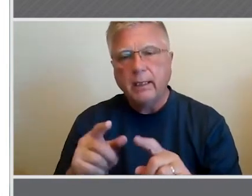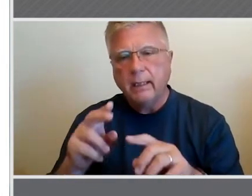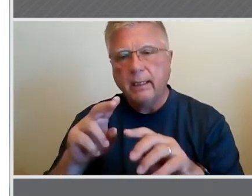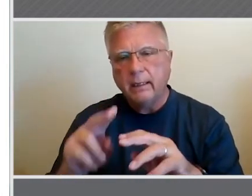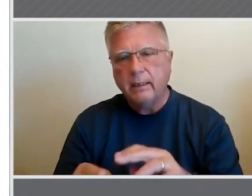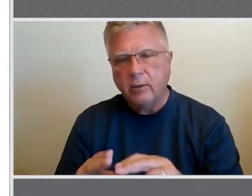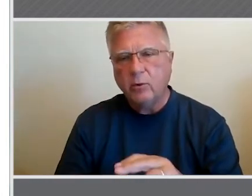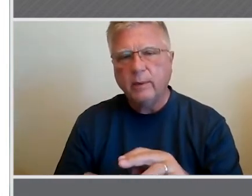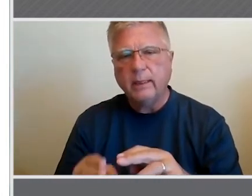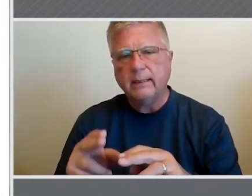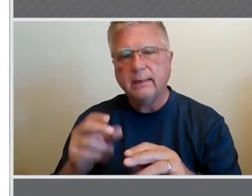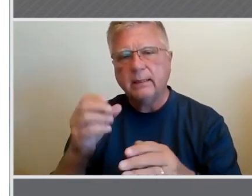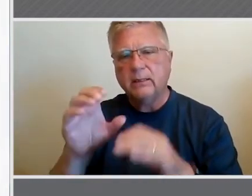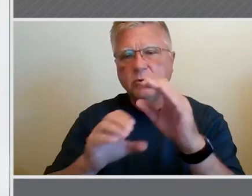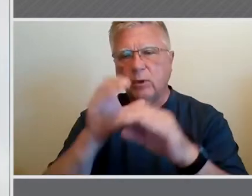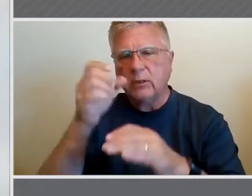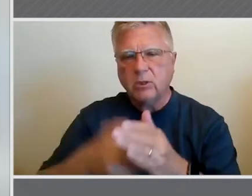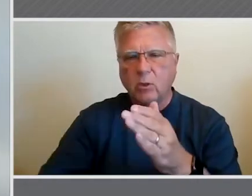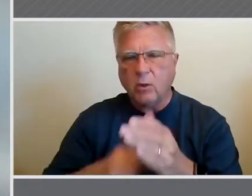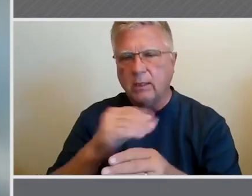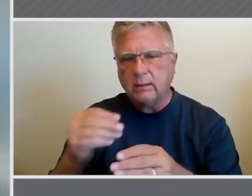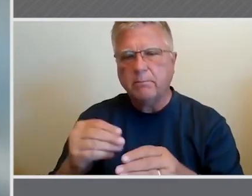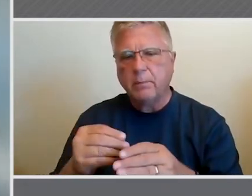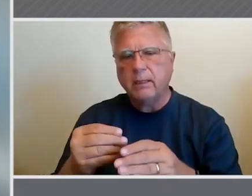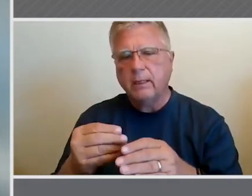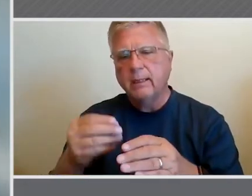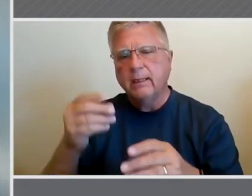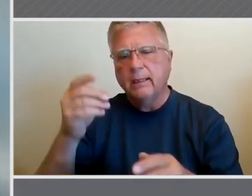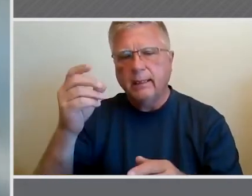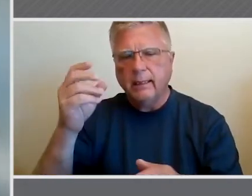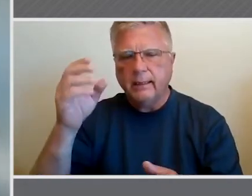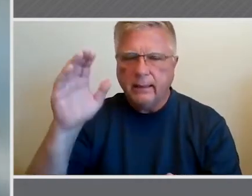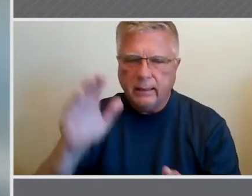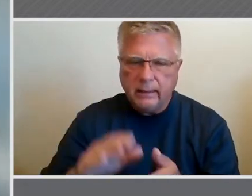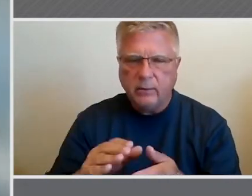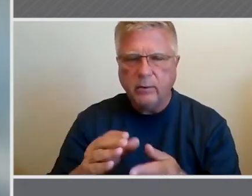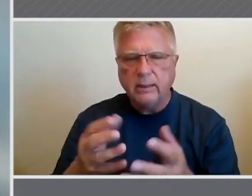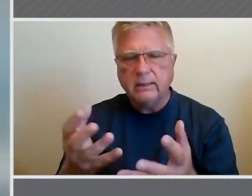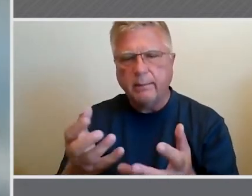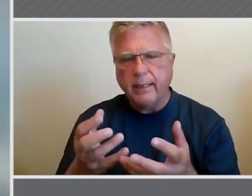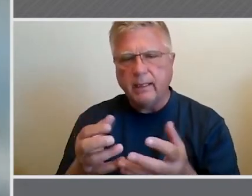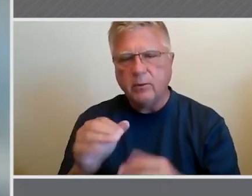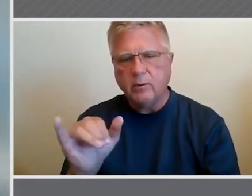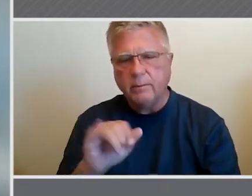impacts and those new and preserve affordable units. Jennifer. Hi, Mom.